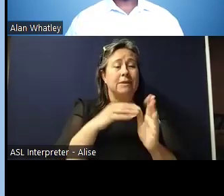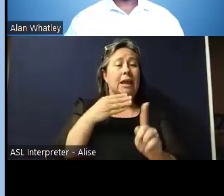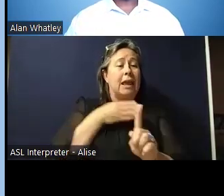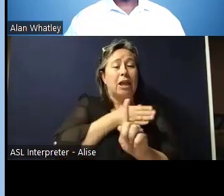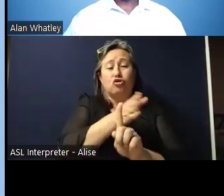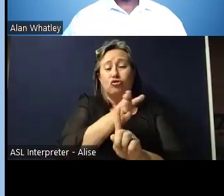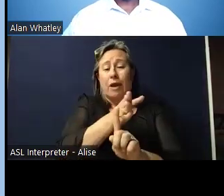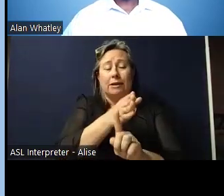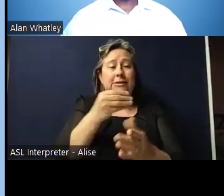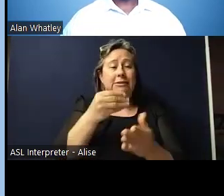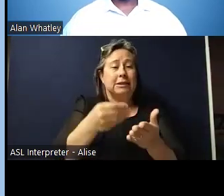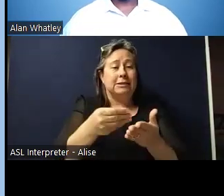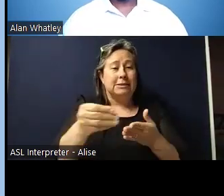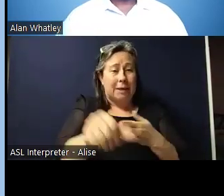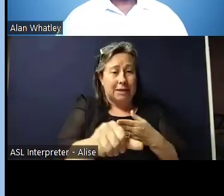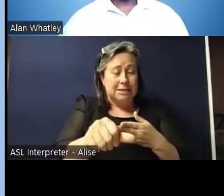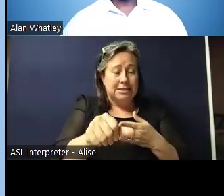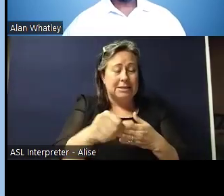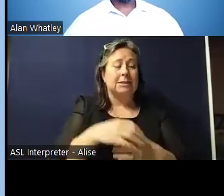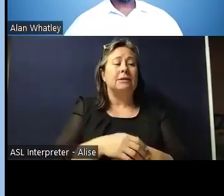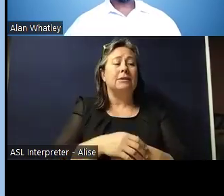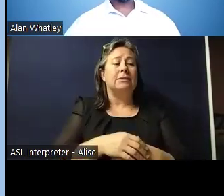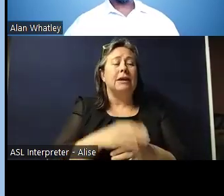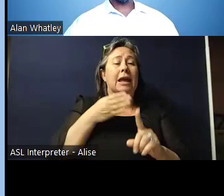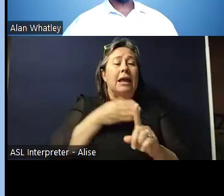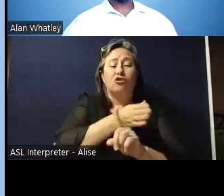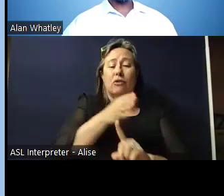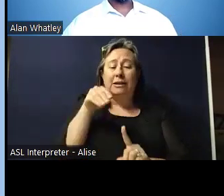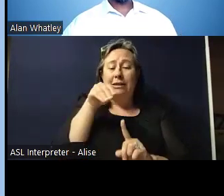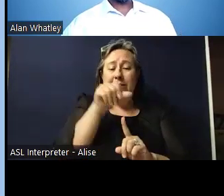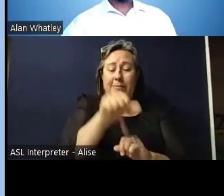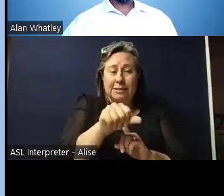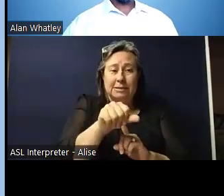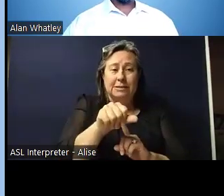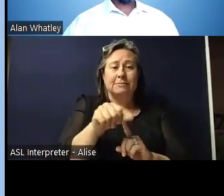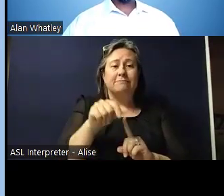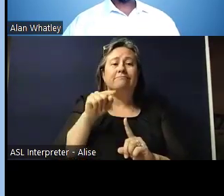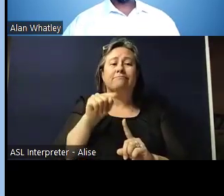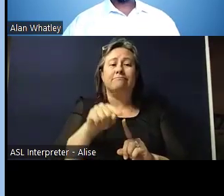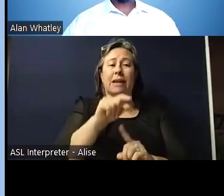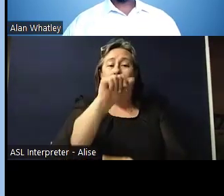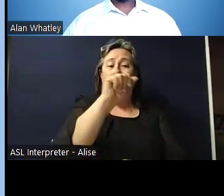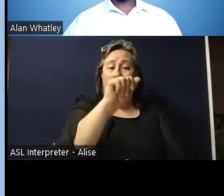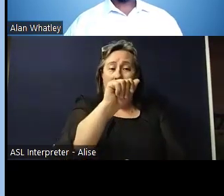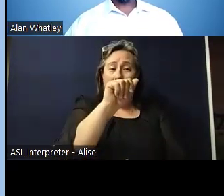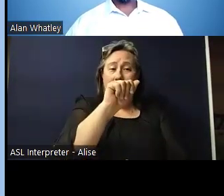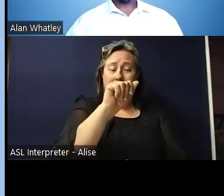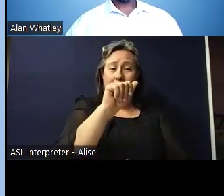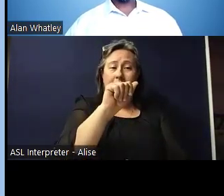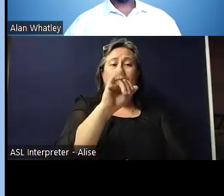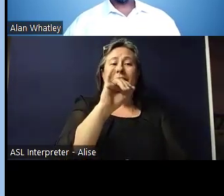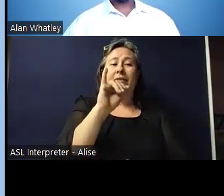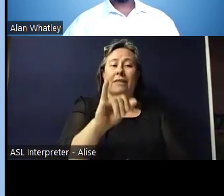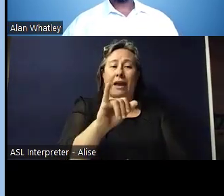All right. And so the indirect expenses, the box will fill 11a, which is the indirect expense type.